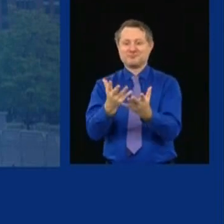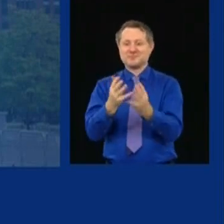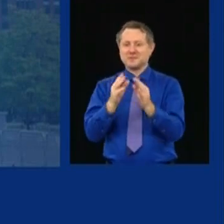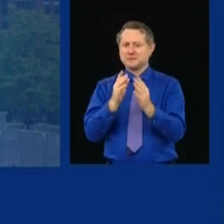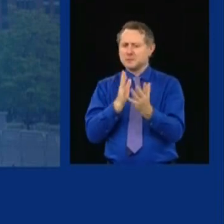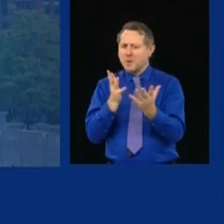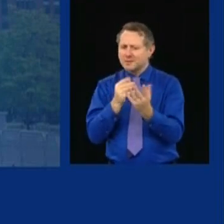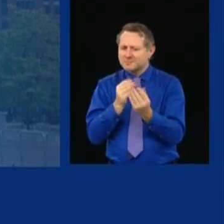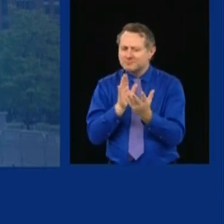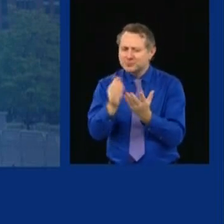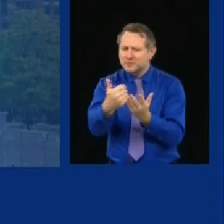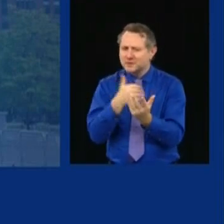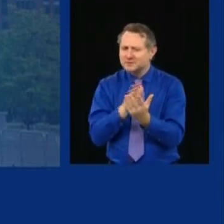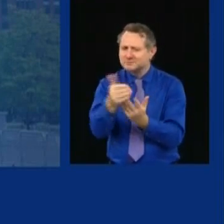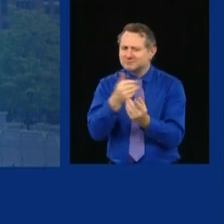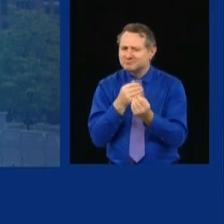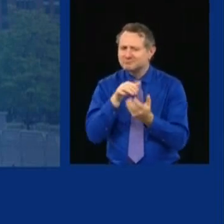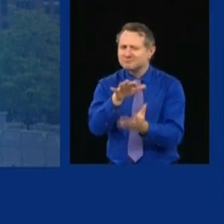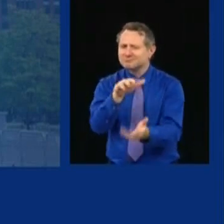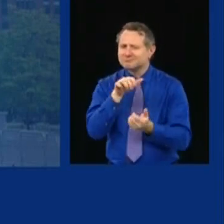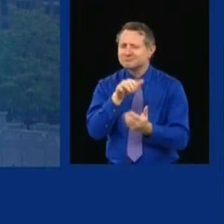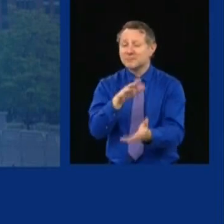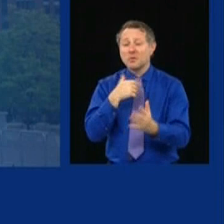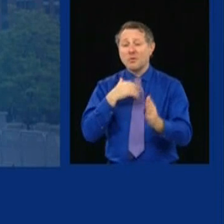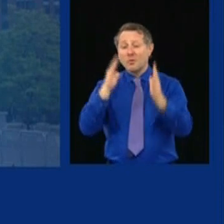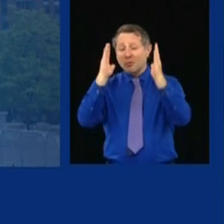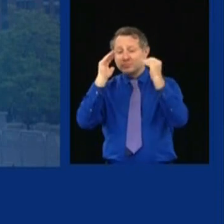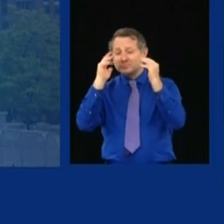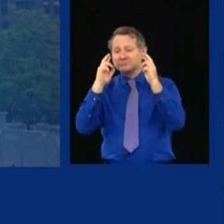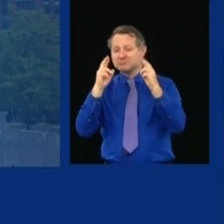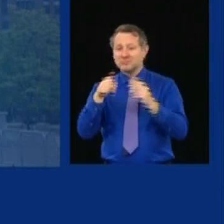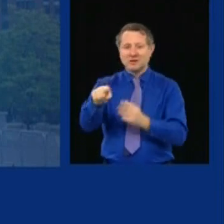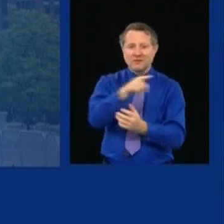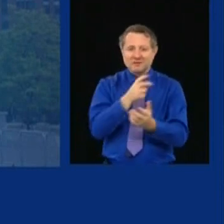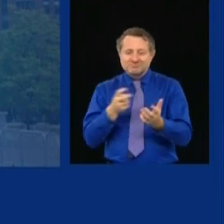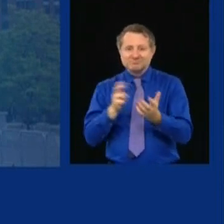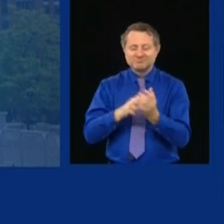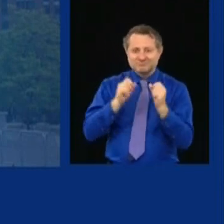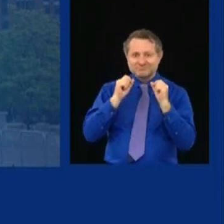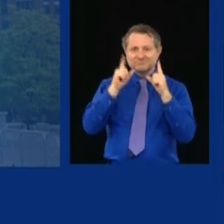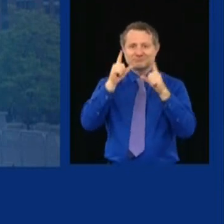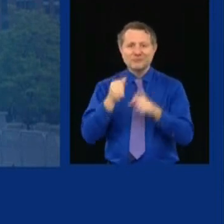MAKING IT IN A VERY TRANSPARENT WAY AND I HOPE PEOPLE GET UP IN